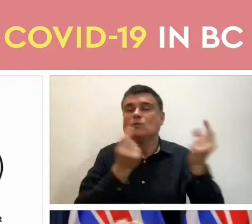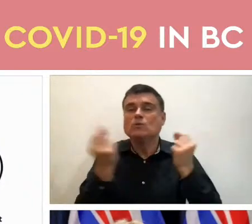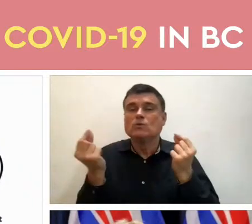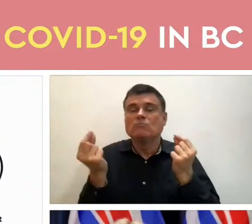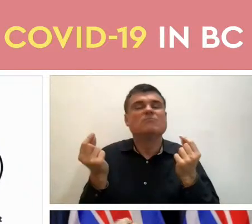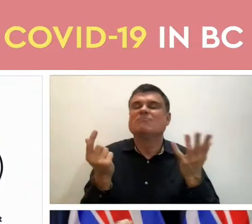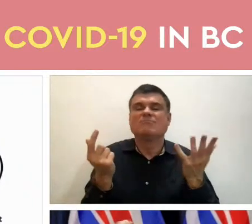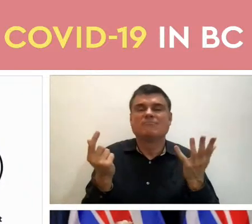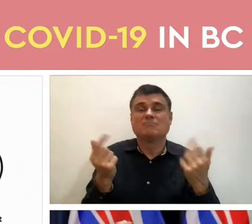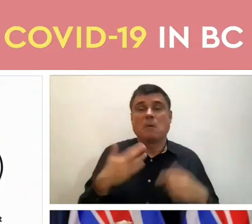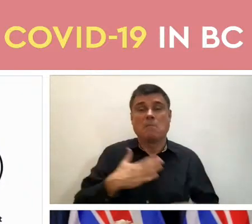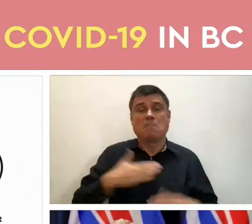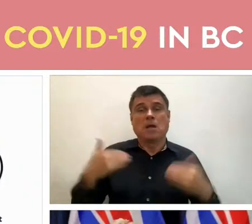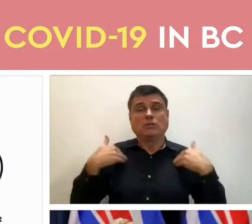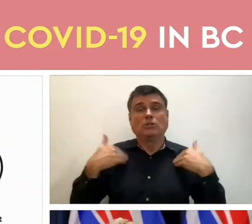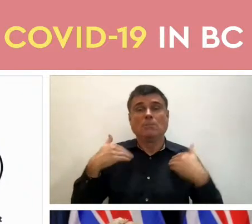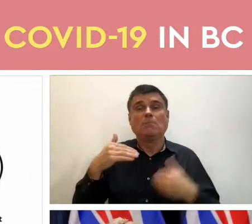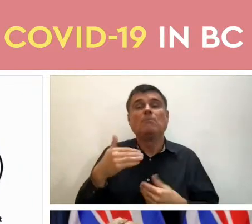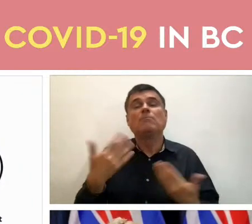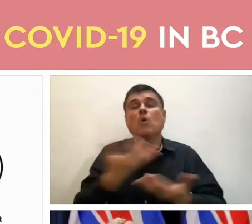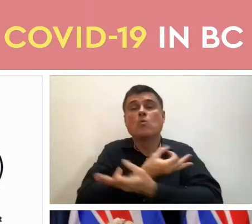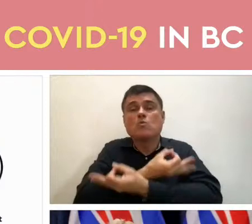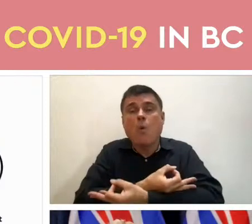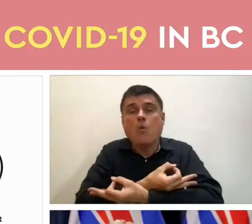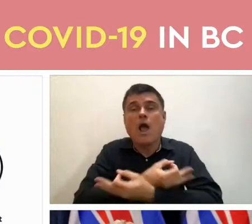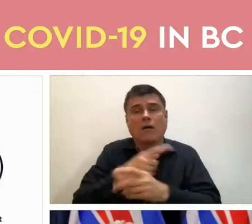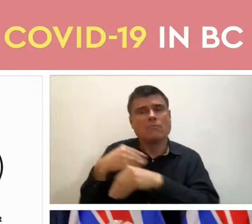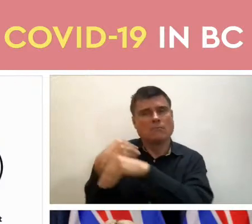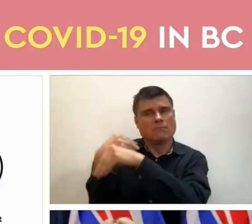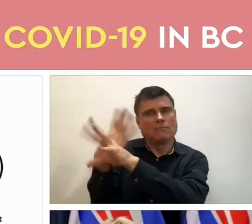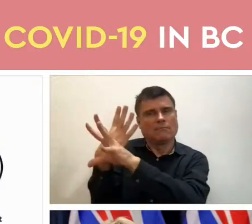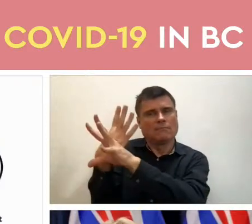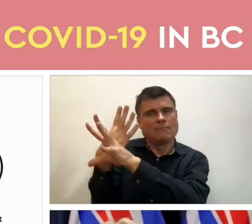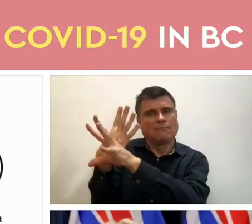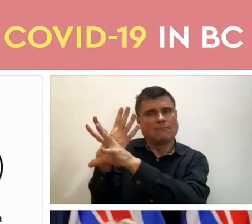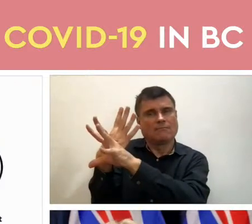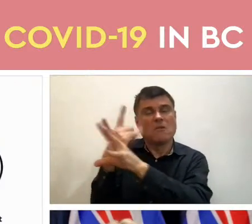Yoga studios, et cetera, for this period of time.